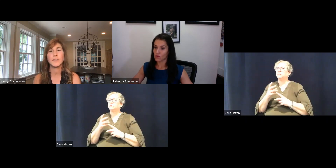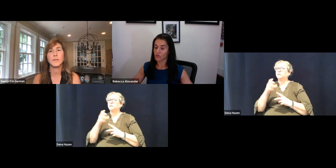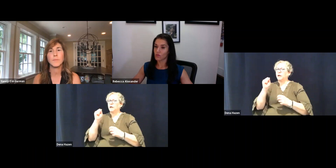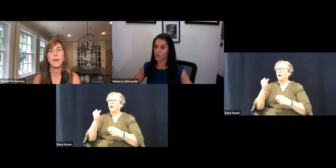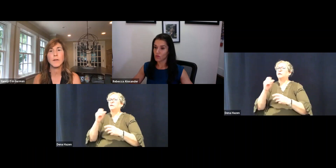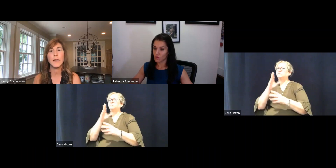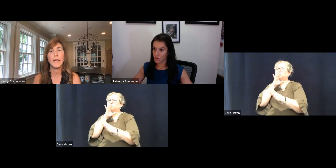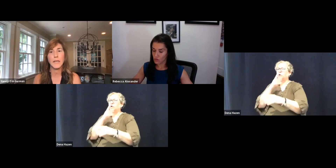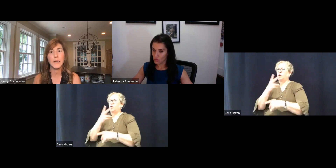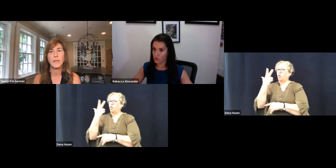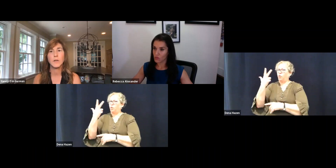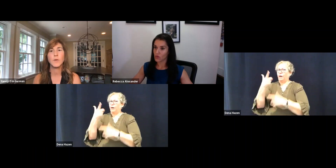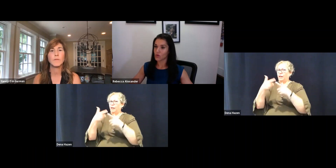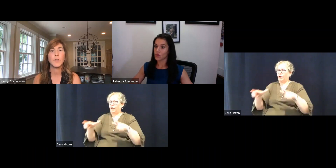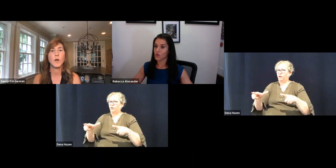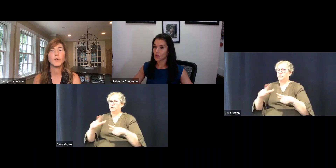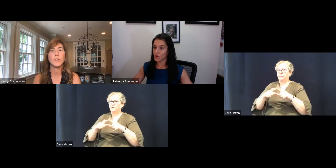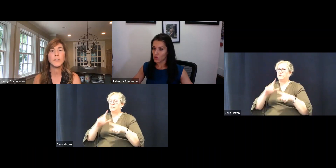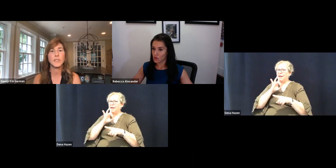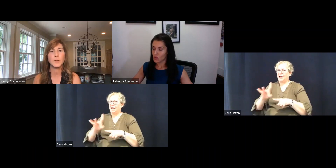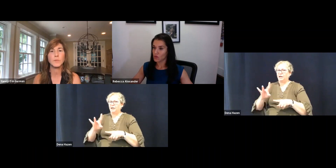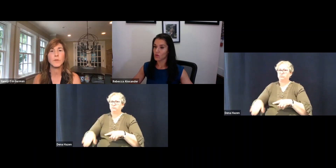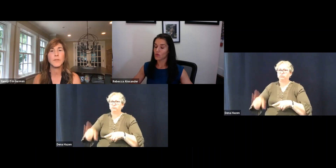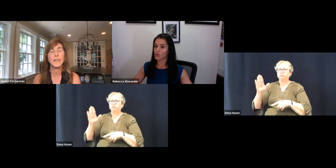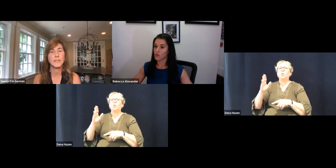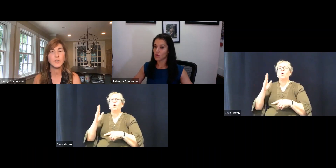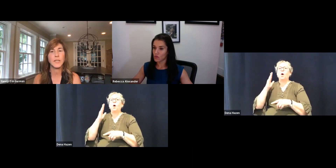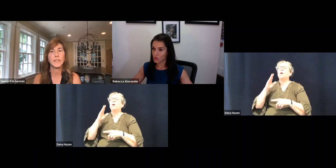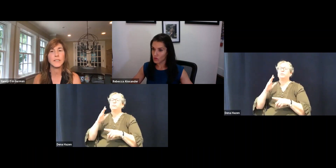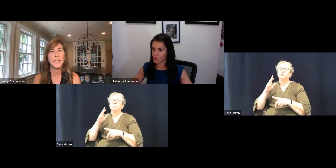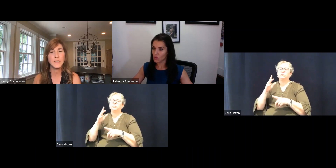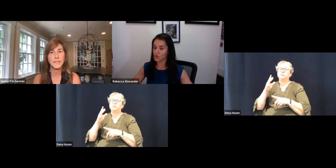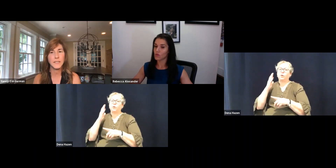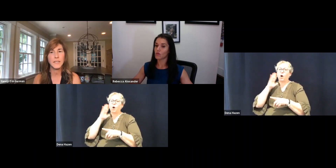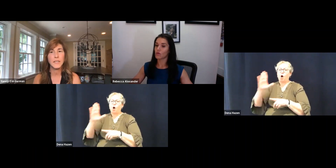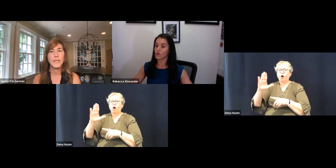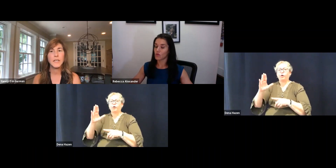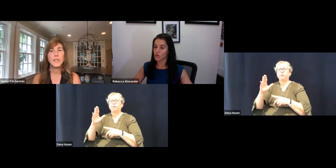Since about eight we have known her condition because of genetic testing.